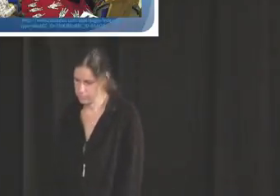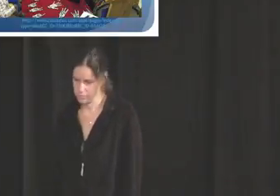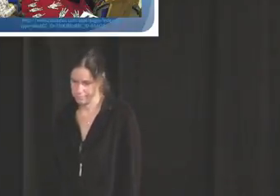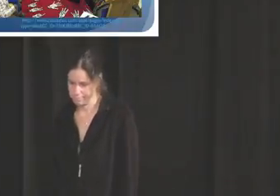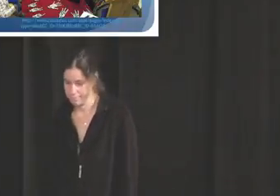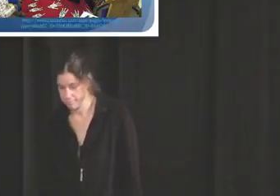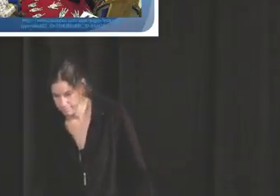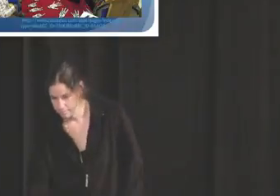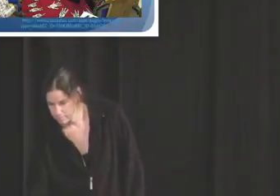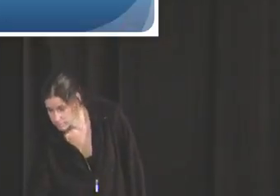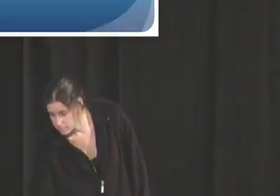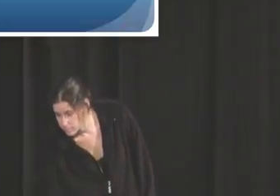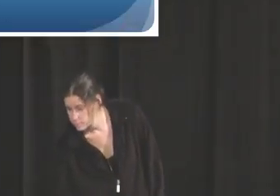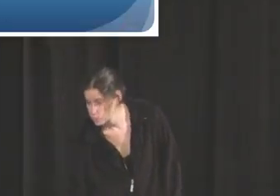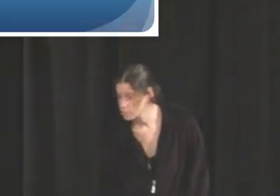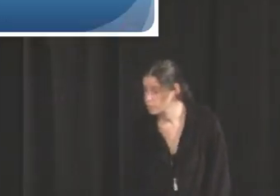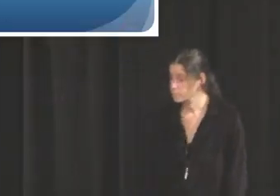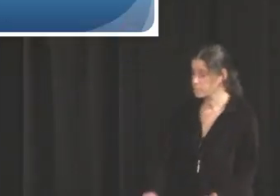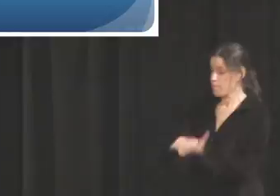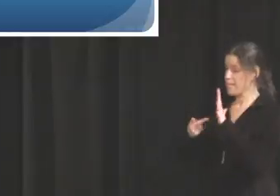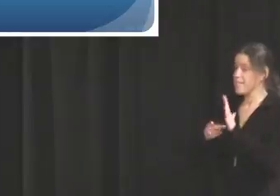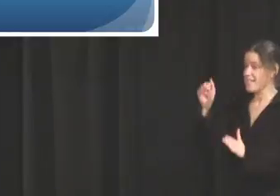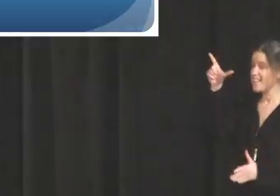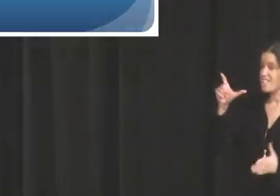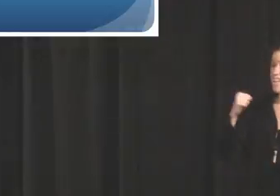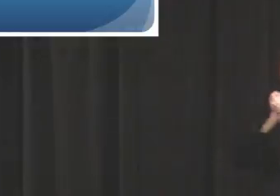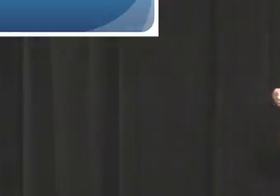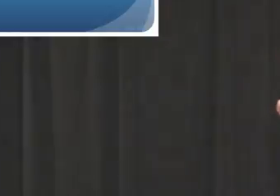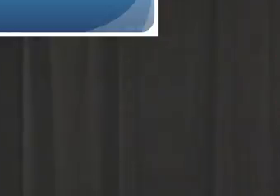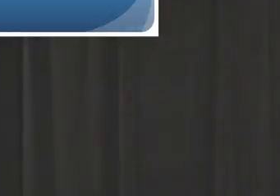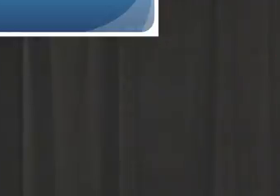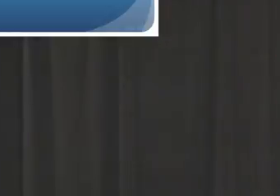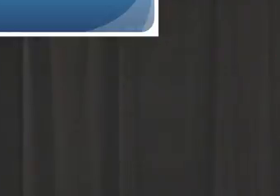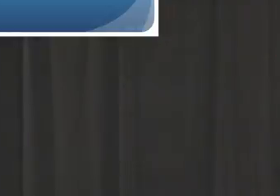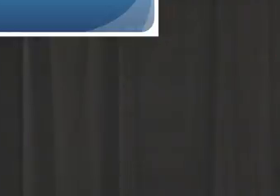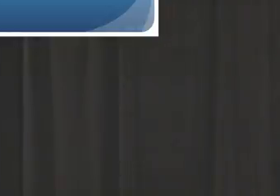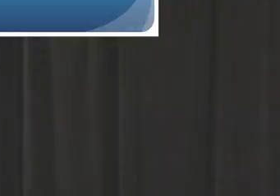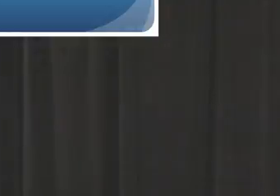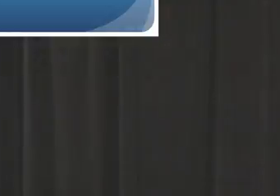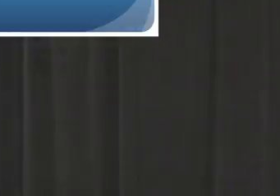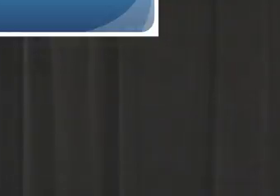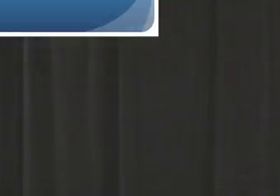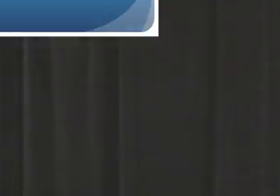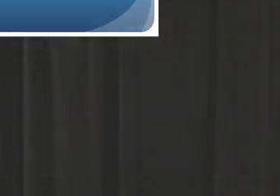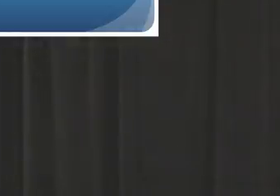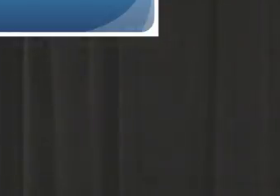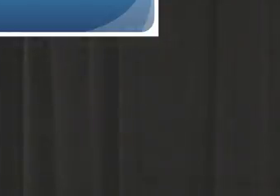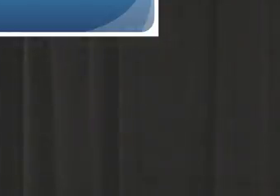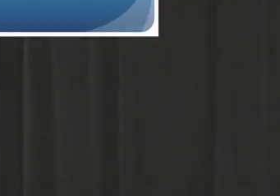get much better. Which means, that learning ASL provides a strong language foundation.